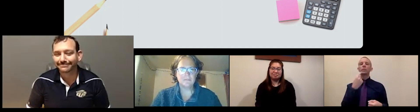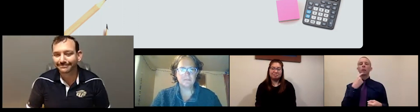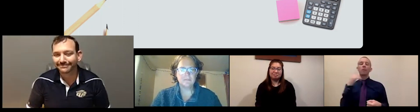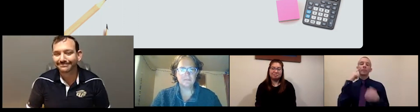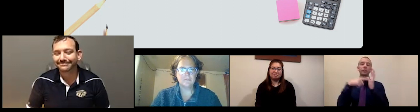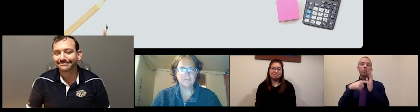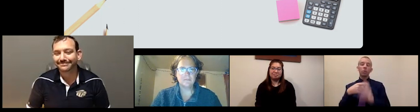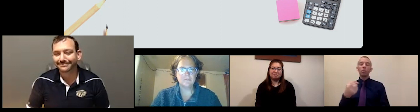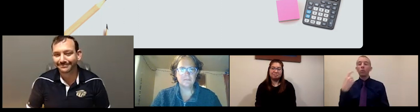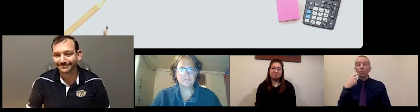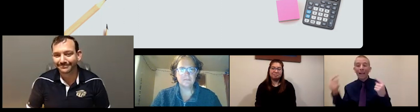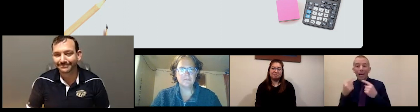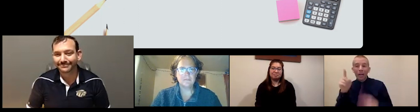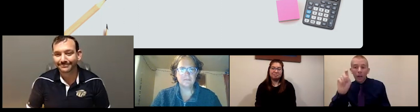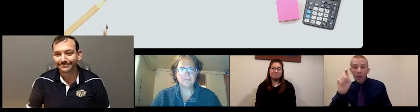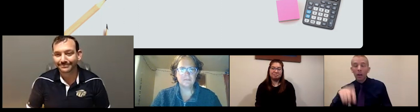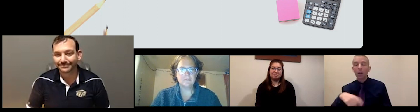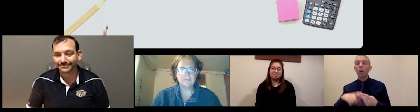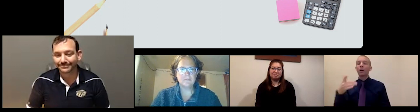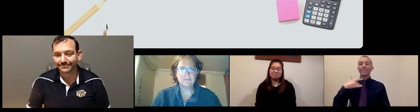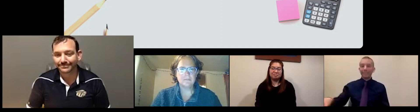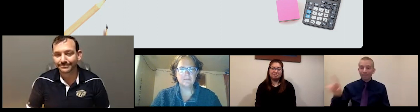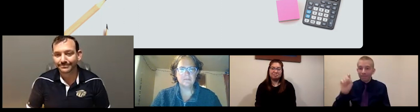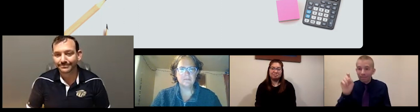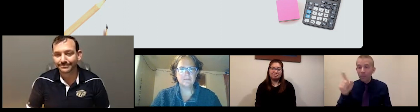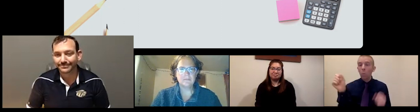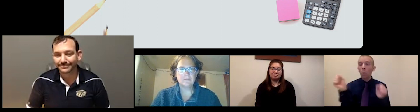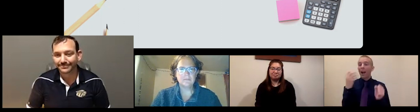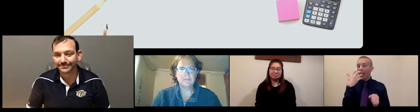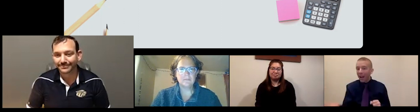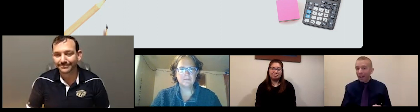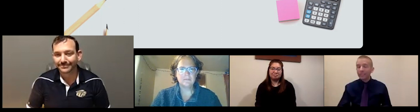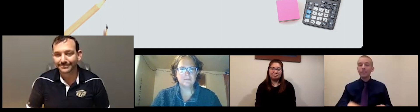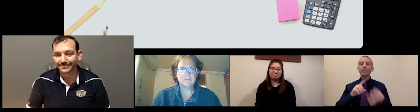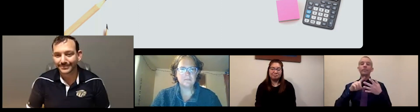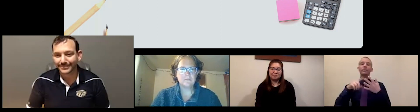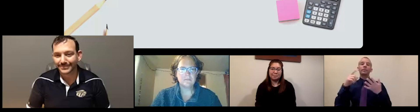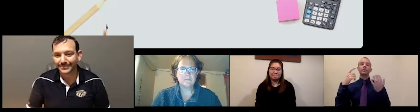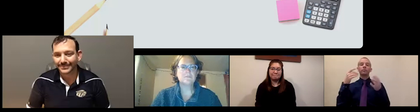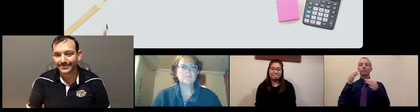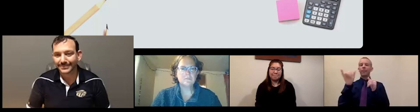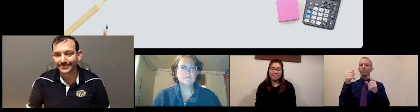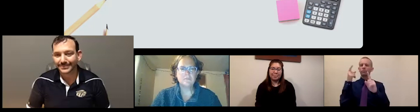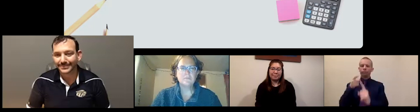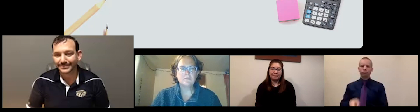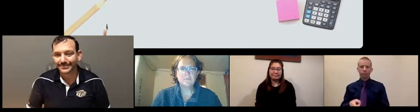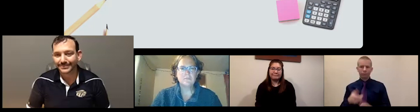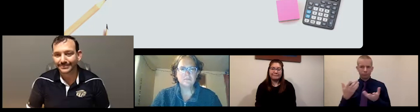For example, “tooth pain?” or “sensitive?”, “cold or hot?” and other main points.